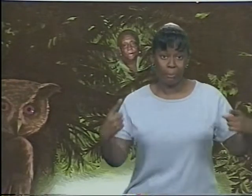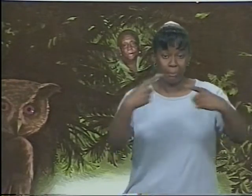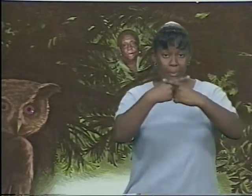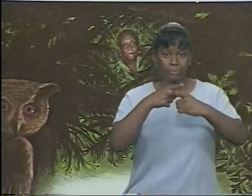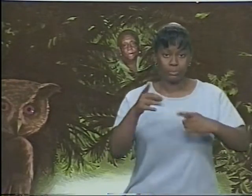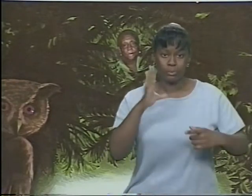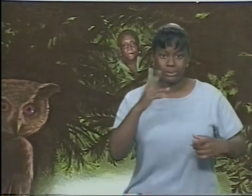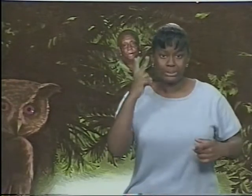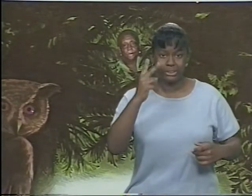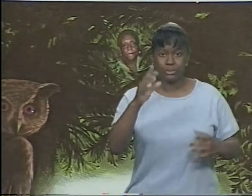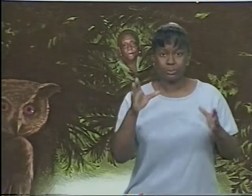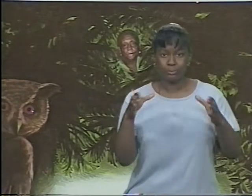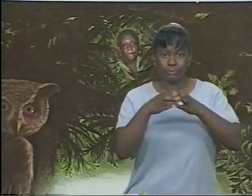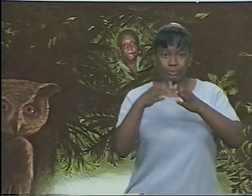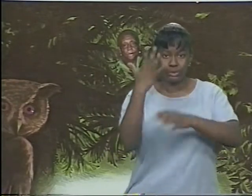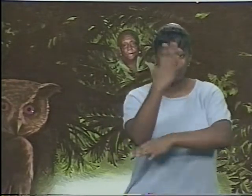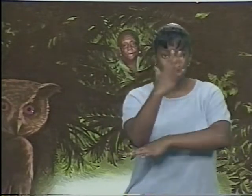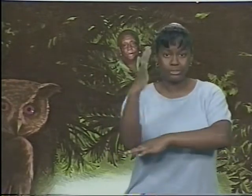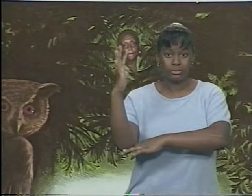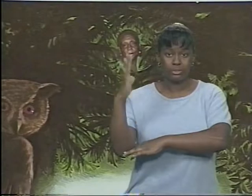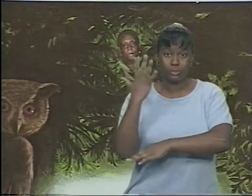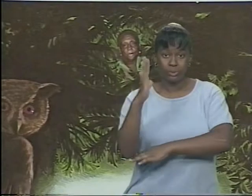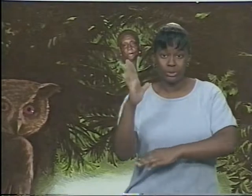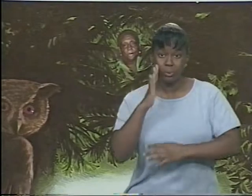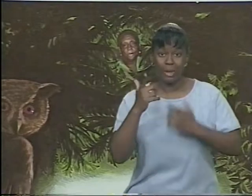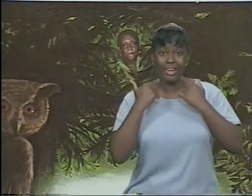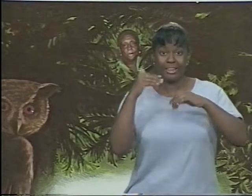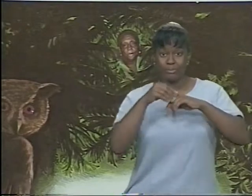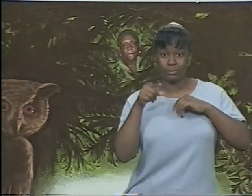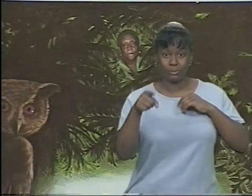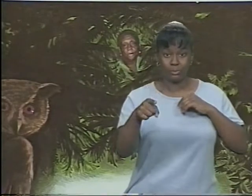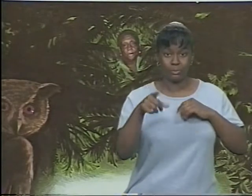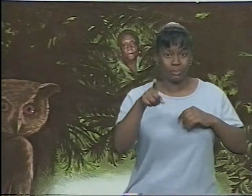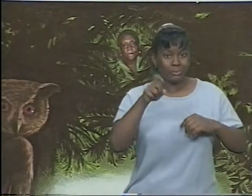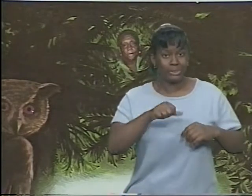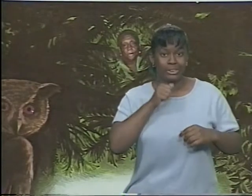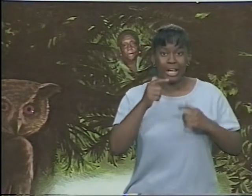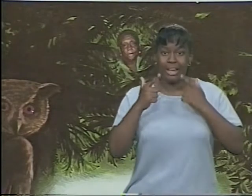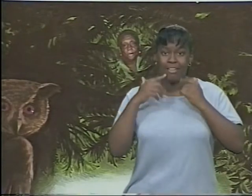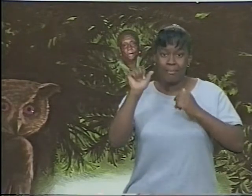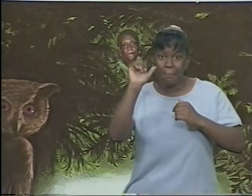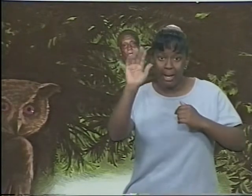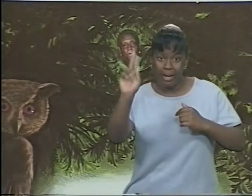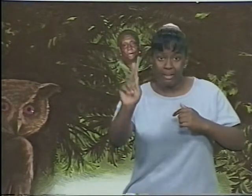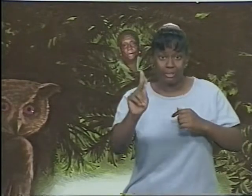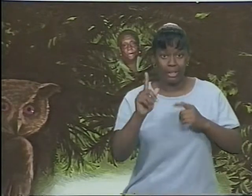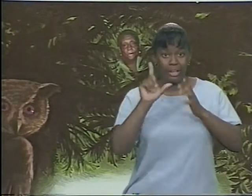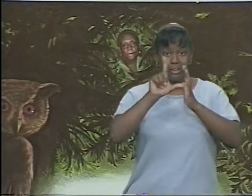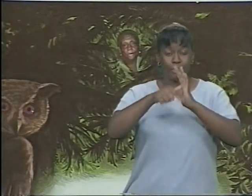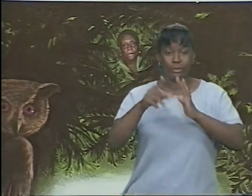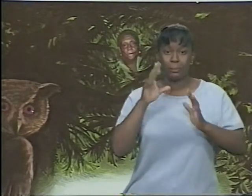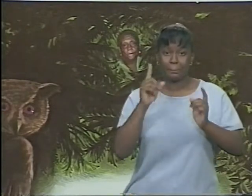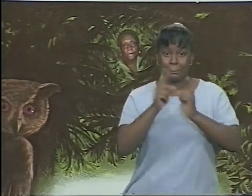"I will give you some advice, Manyara. Soon after you pass the place where two paths cross, you will see a grove of trees.